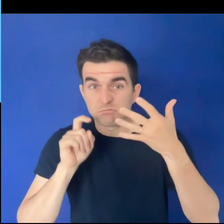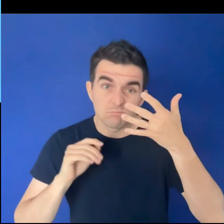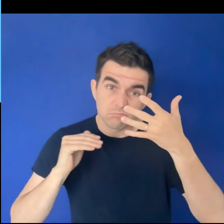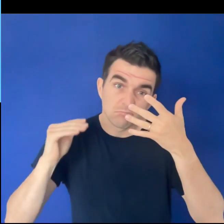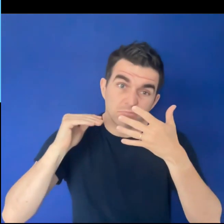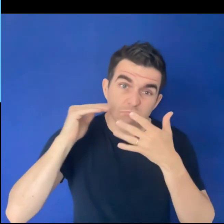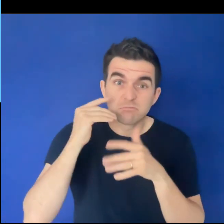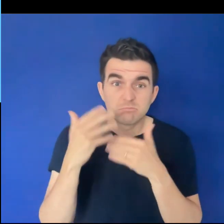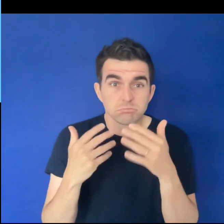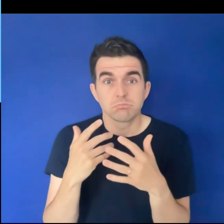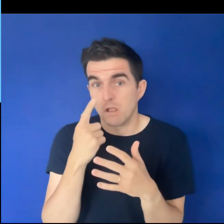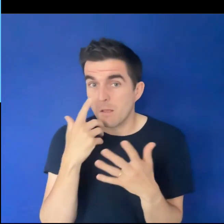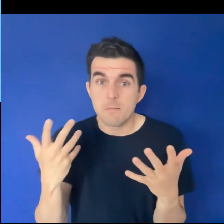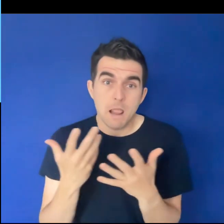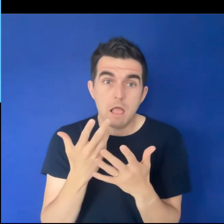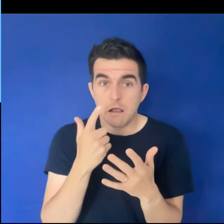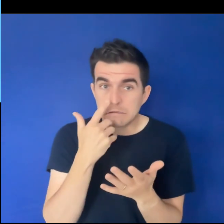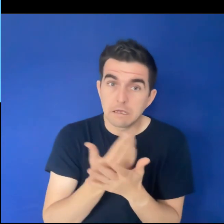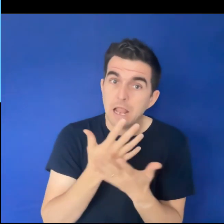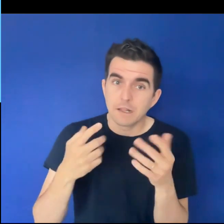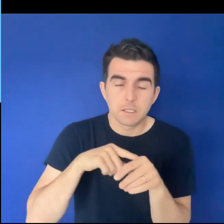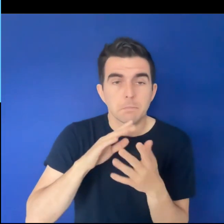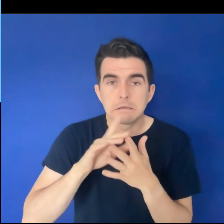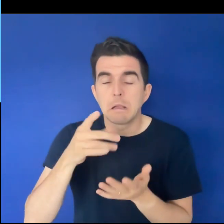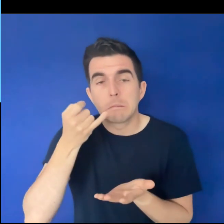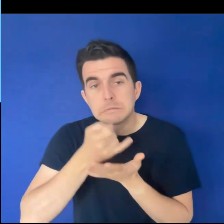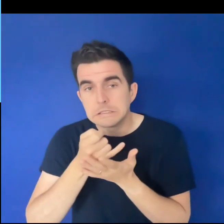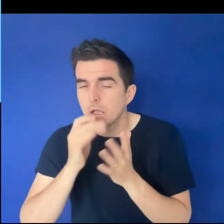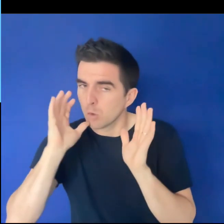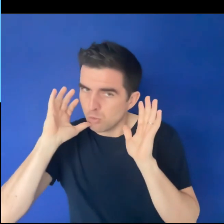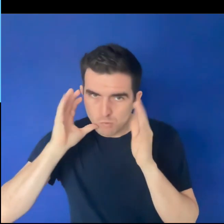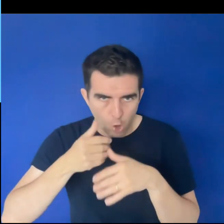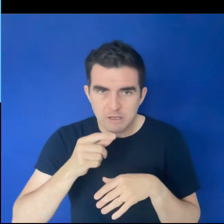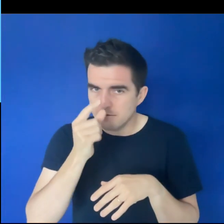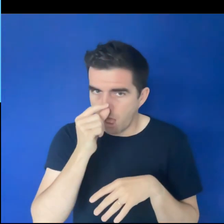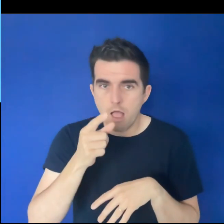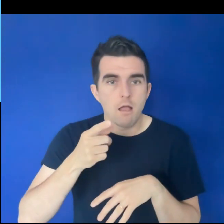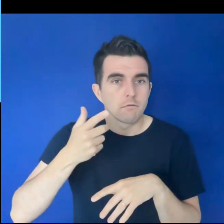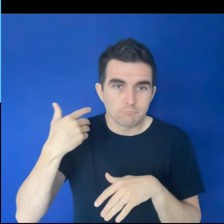and you can save any time, so don’t worry about making a mistake.